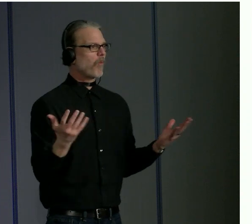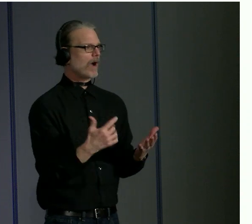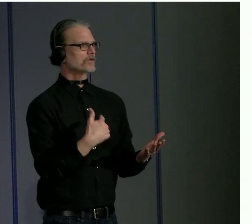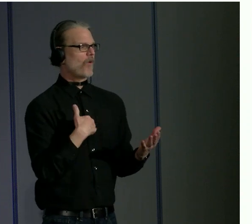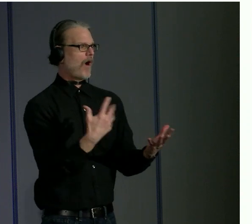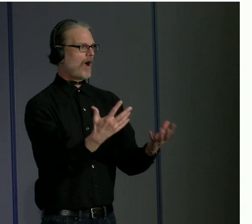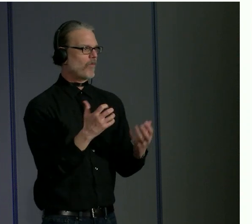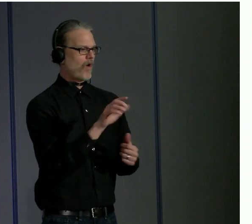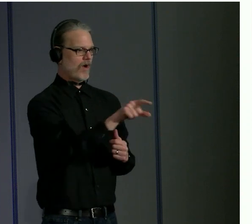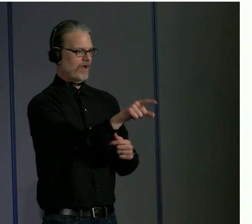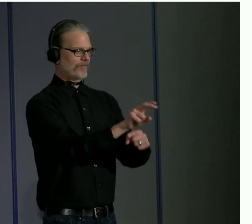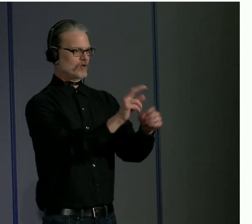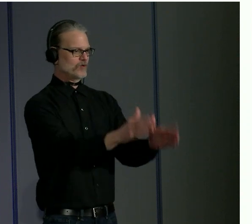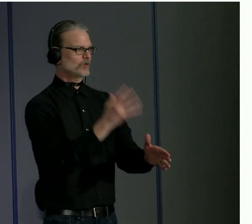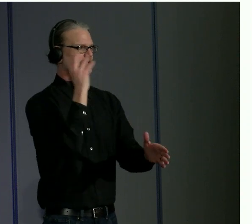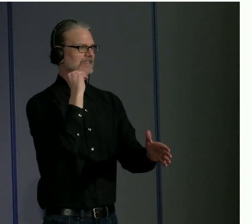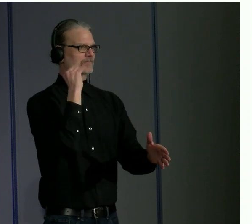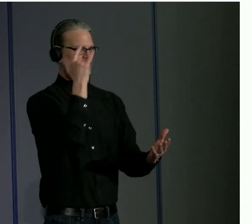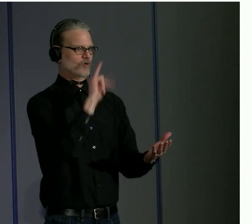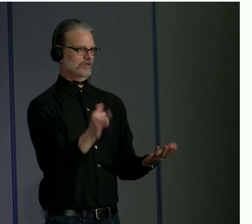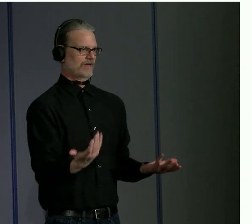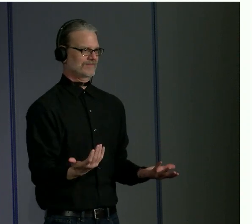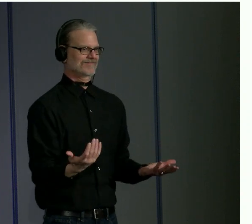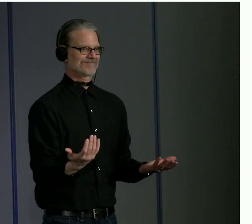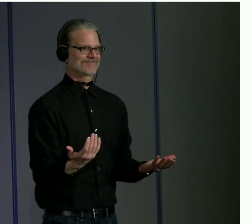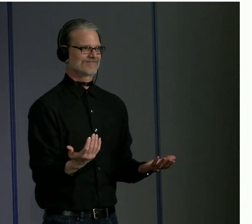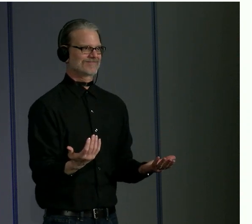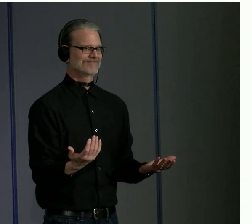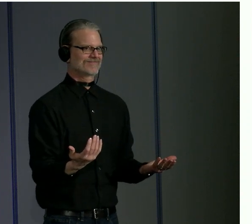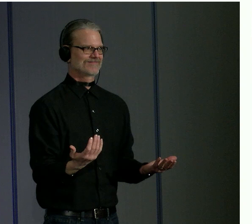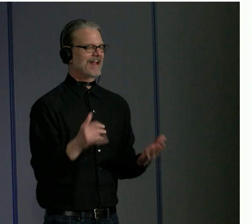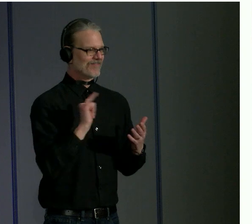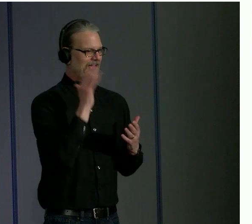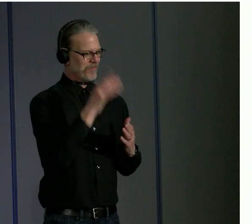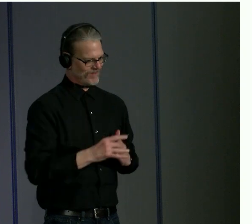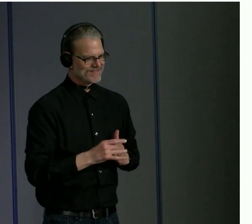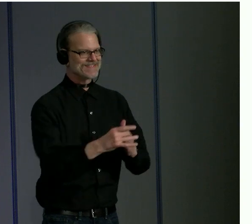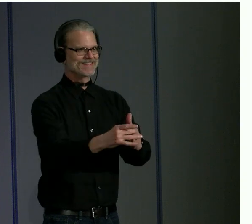be? What is the expected user-experience? Totally dictates what approach you're going to take here.